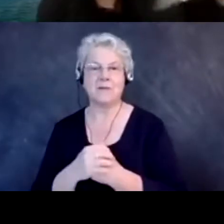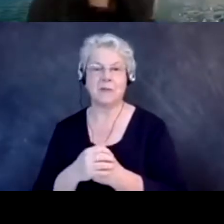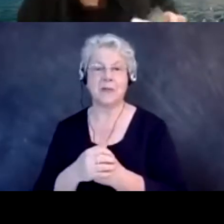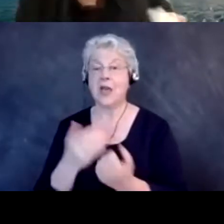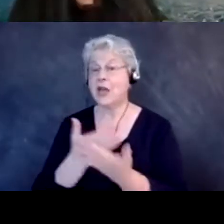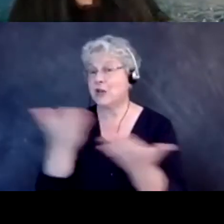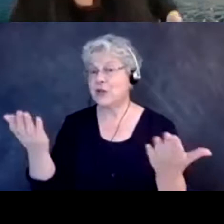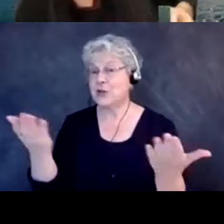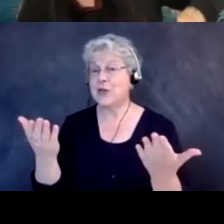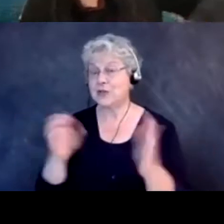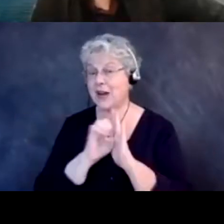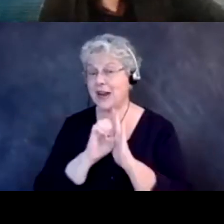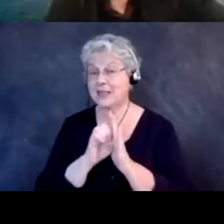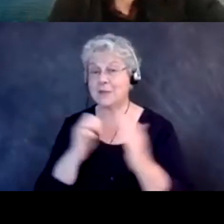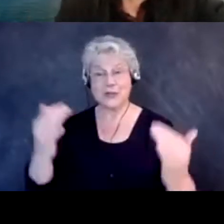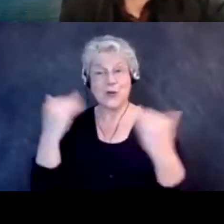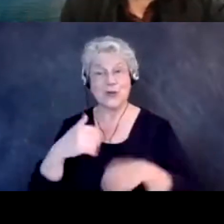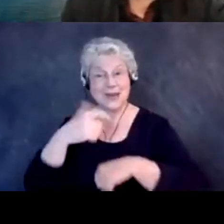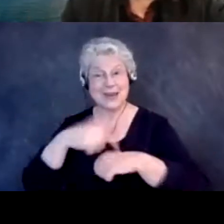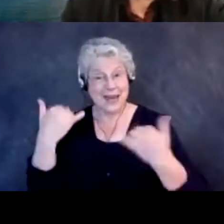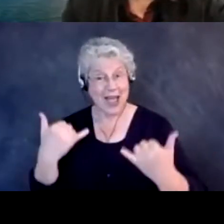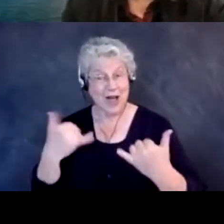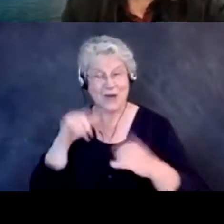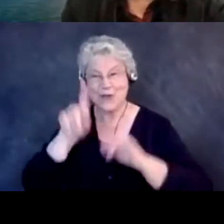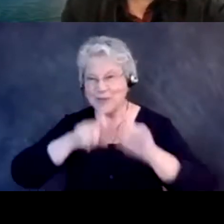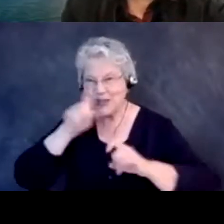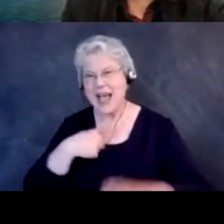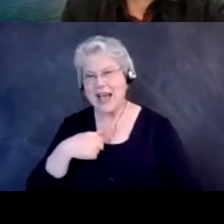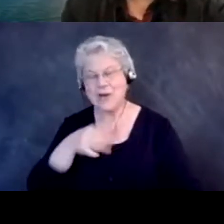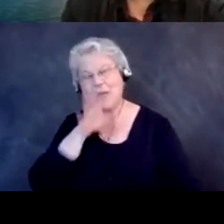And then I'm onto the question period. I know I rambled through that, but we only have about